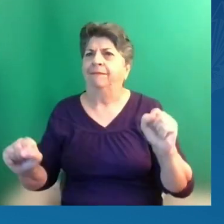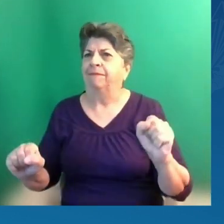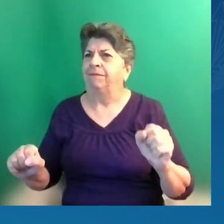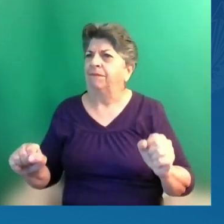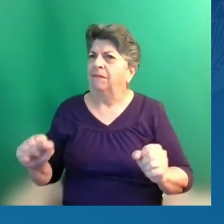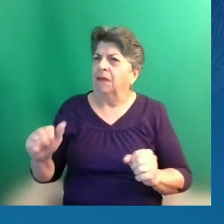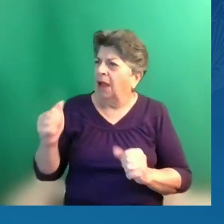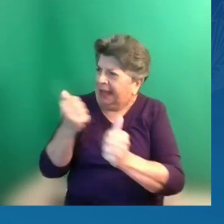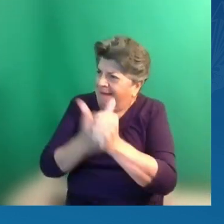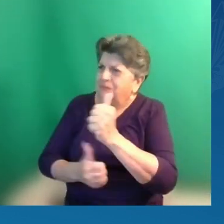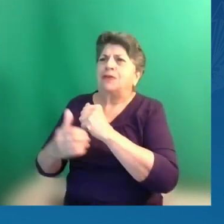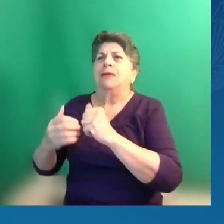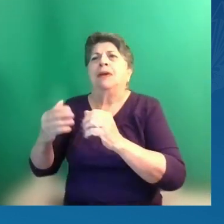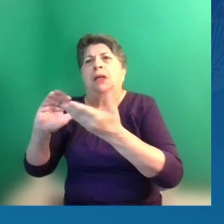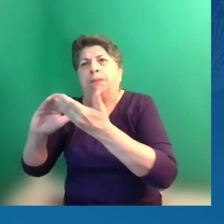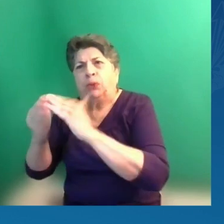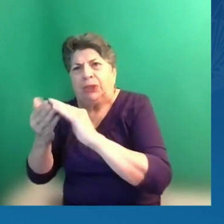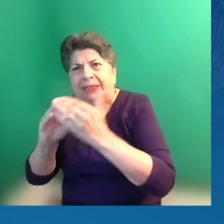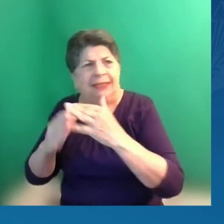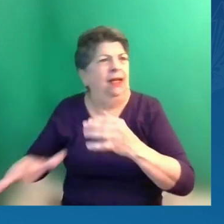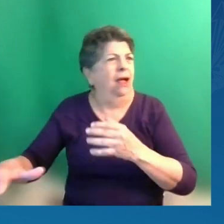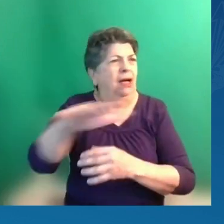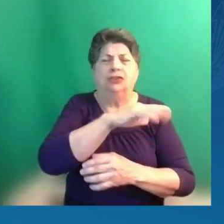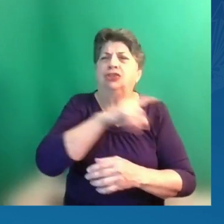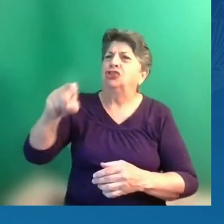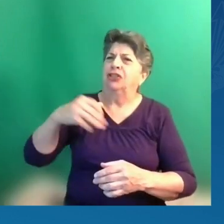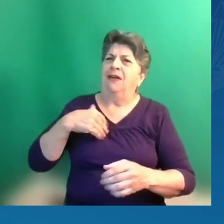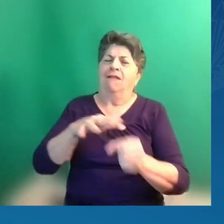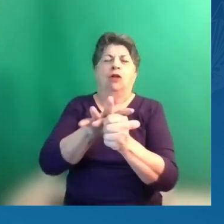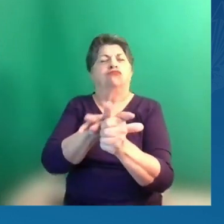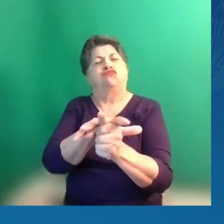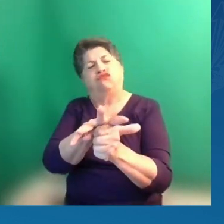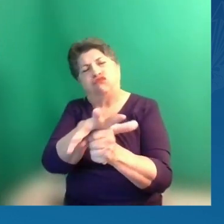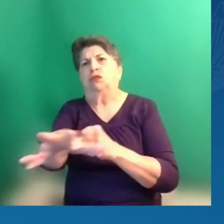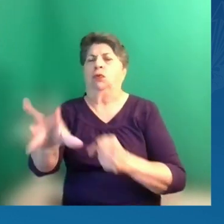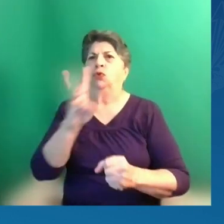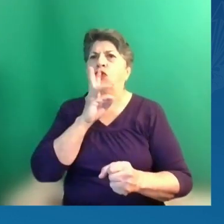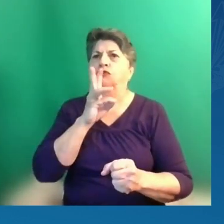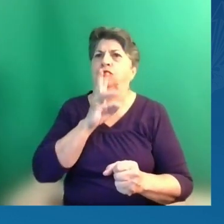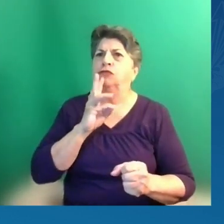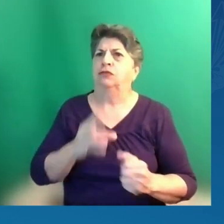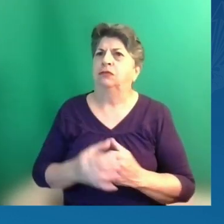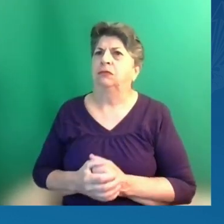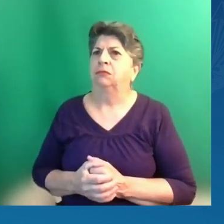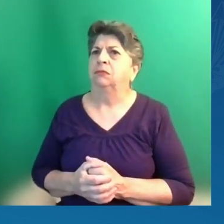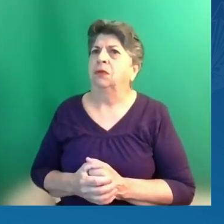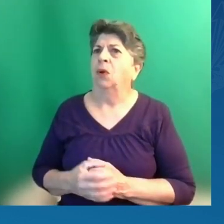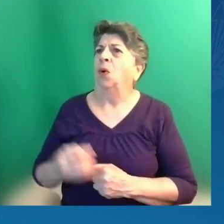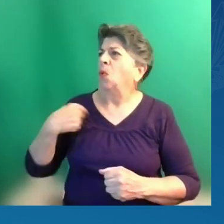I introduced legislation to advance smart water policy, to invest in efficiency and recycling technology,